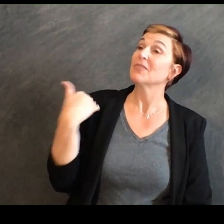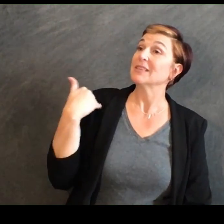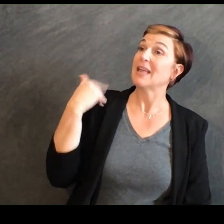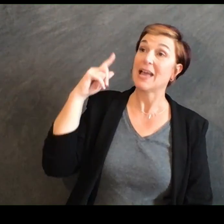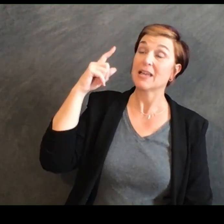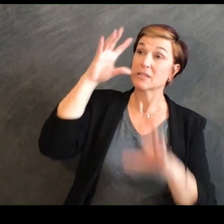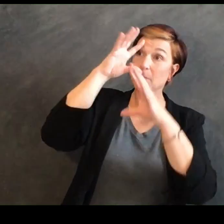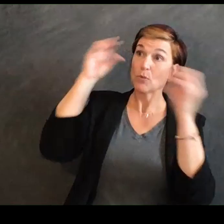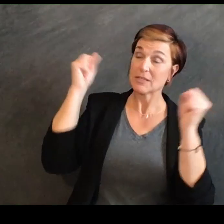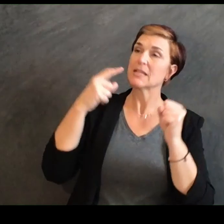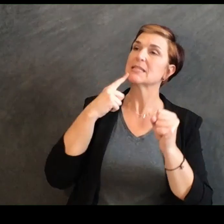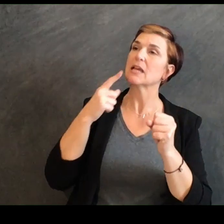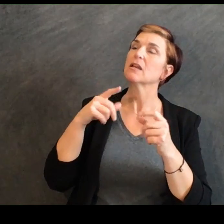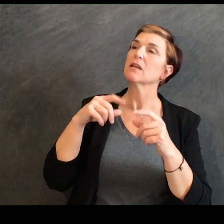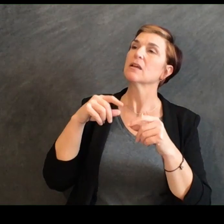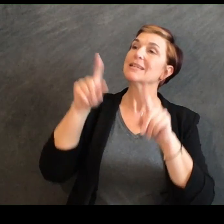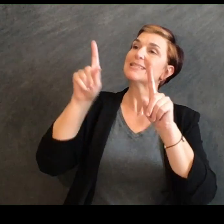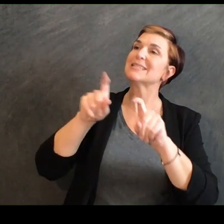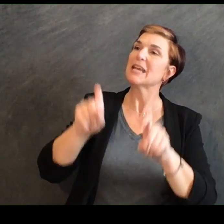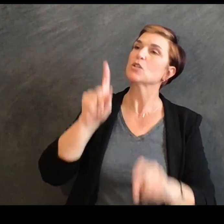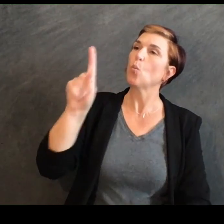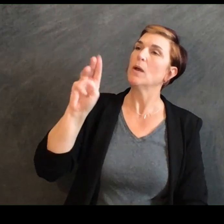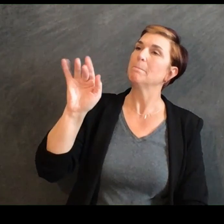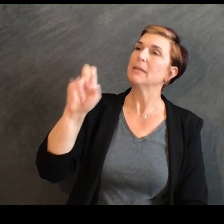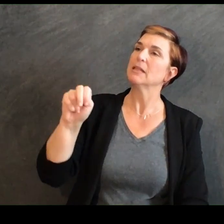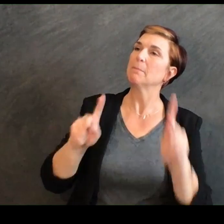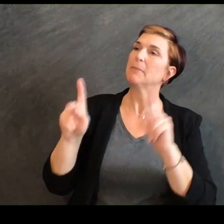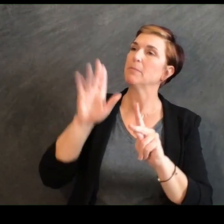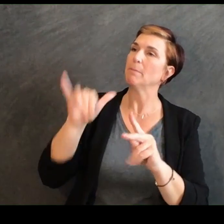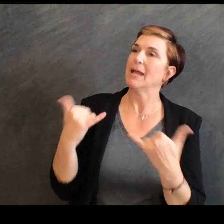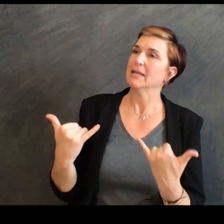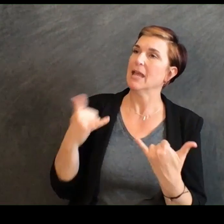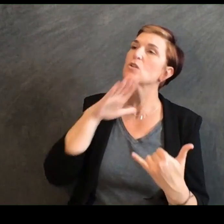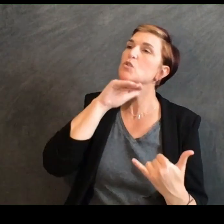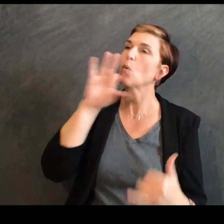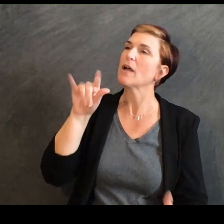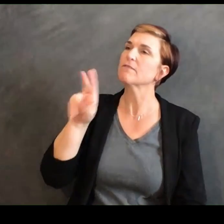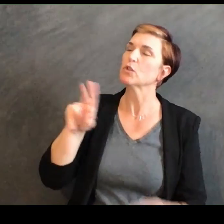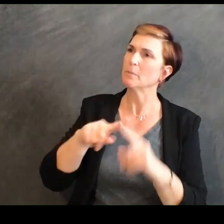we'll ask them how they did with the swine flu as a disaster next place next